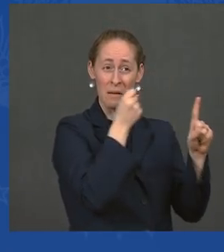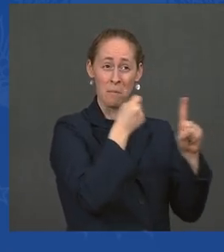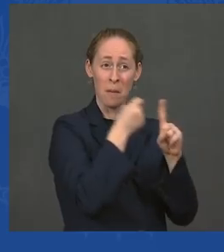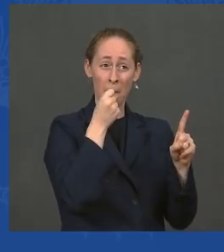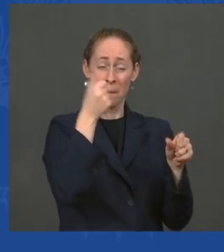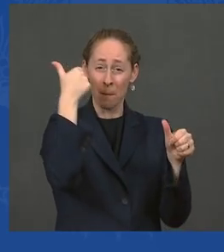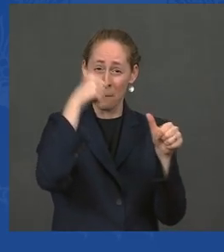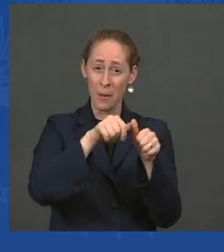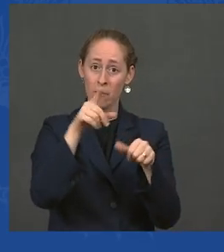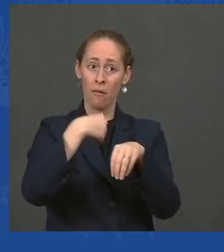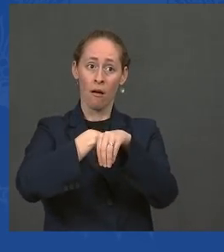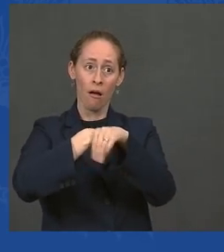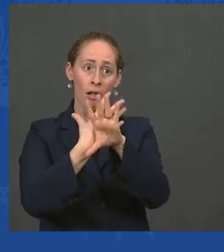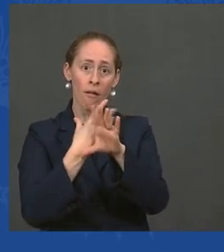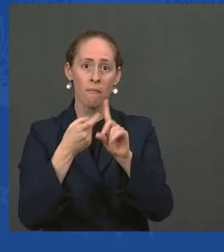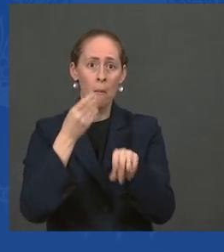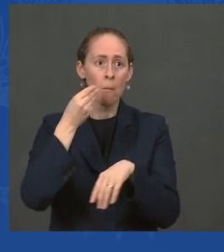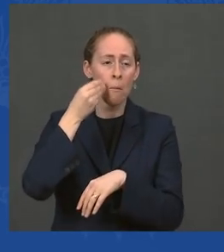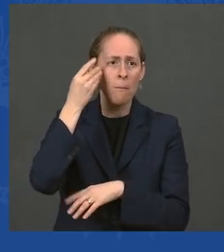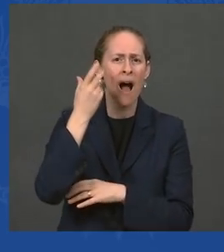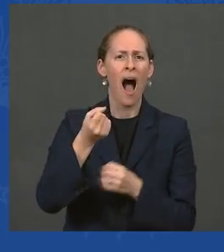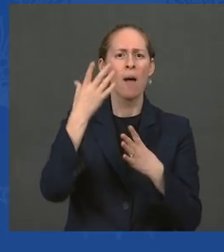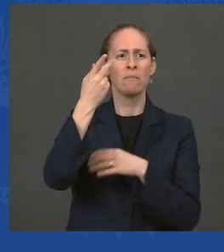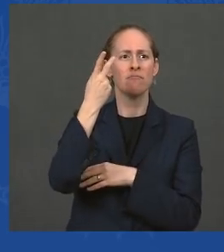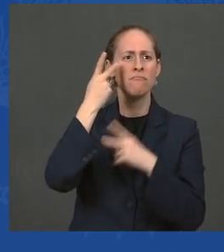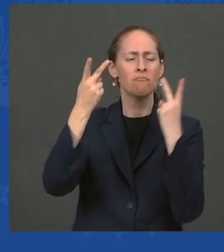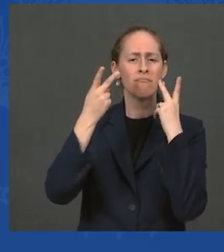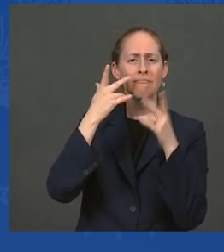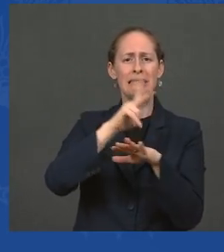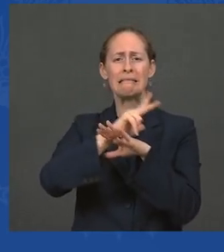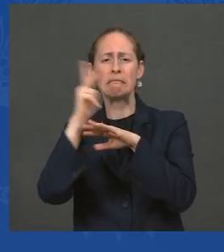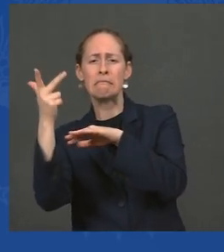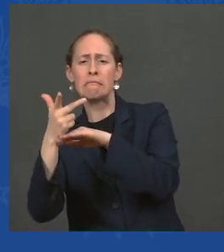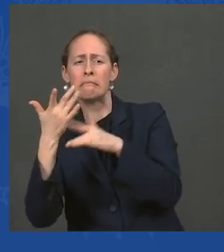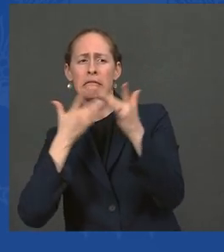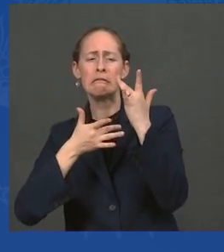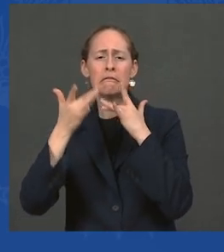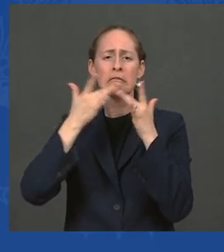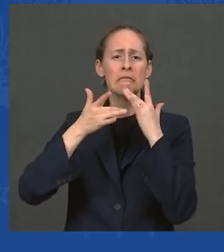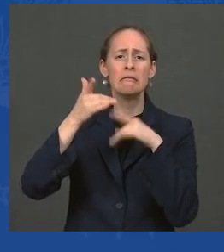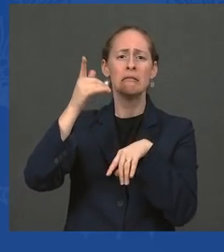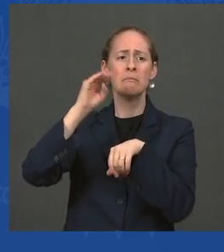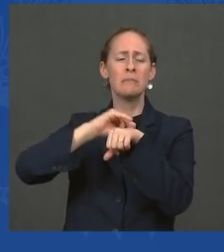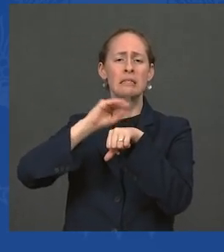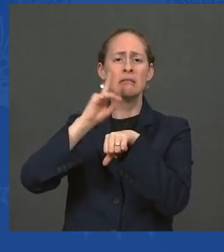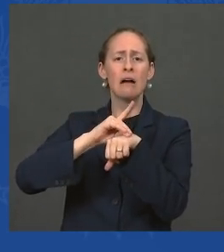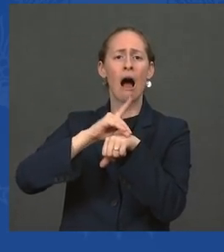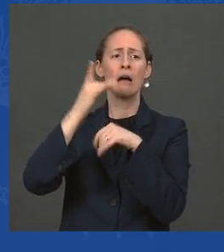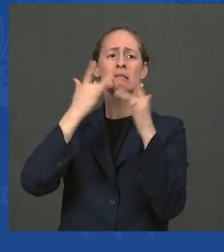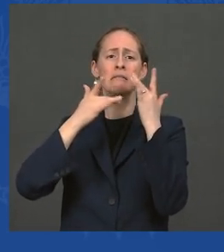How many people did you see out in McDonald's parking lots with their kids in their cars -- because they get access to the Internet --